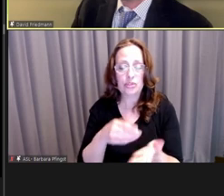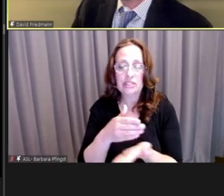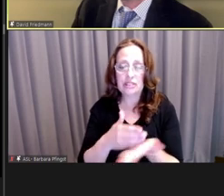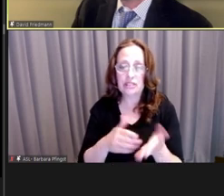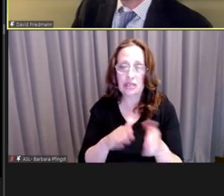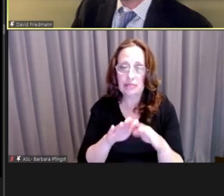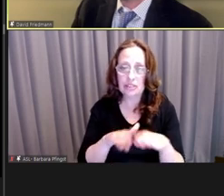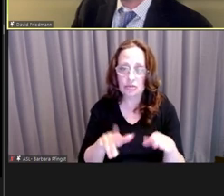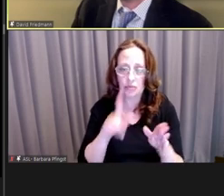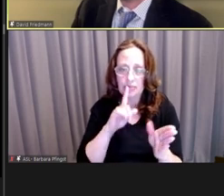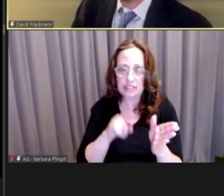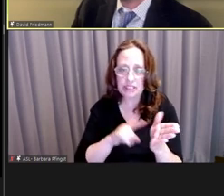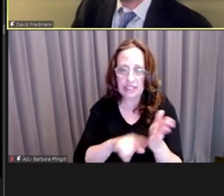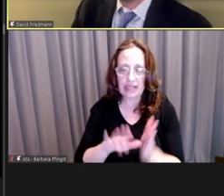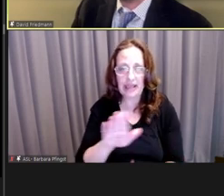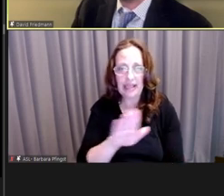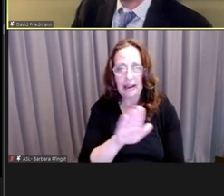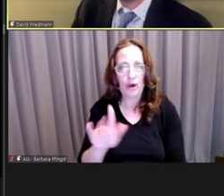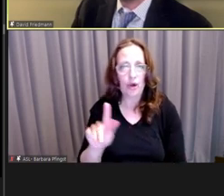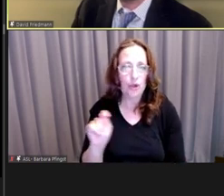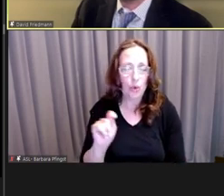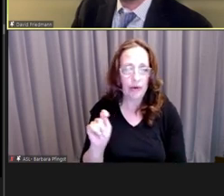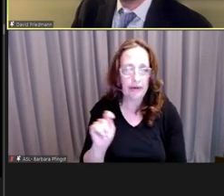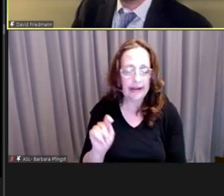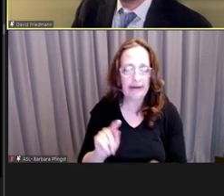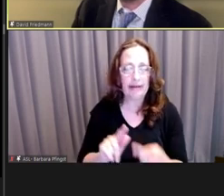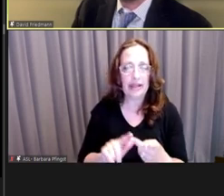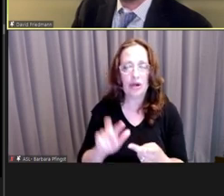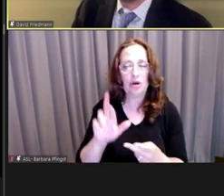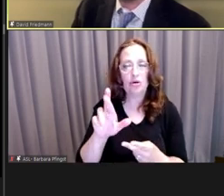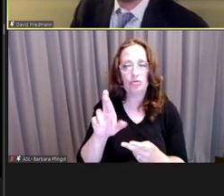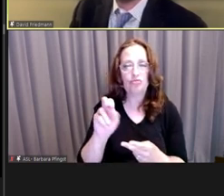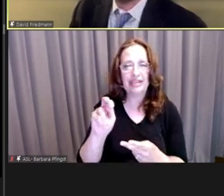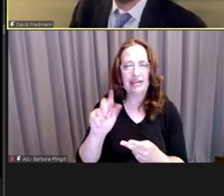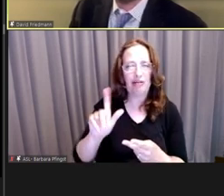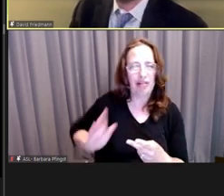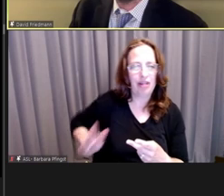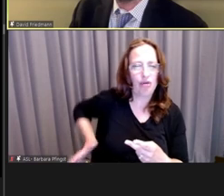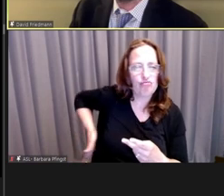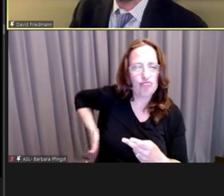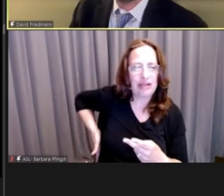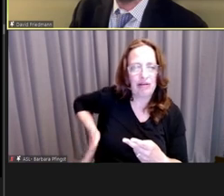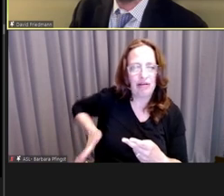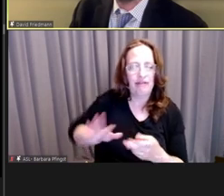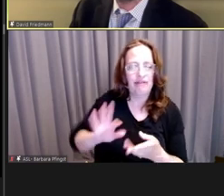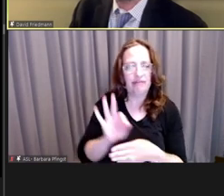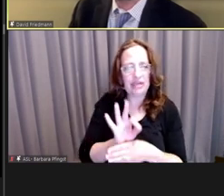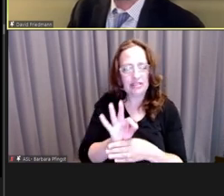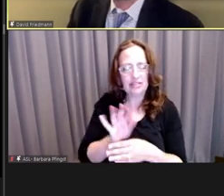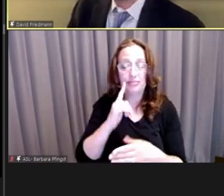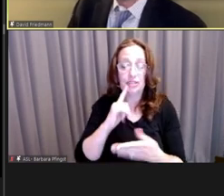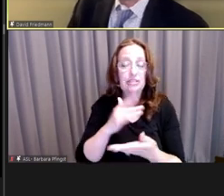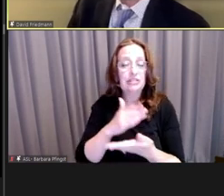and this is because there are certain types of hearing loss, some of the syndromic forms, that are associated with kidney issues and cardiac issues.